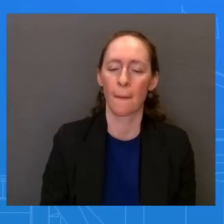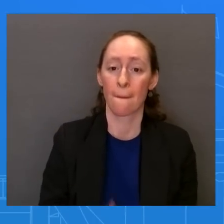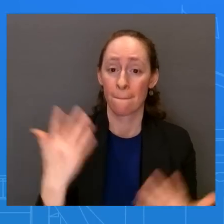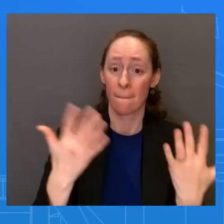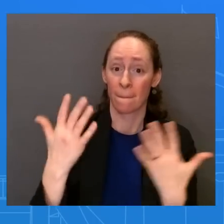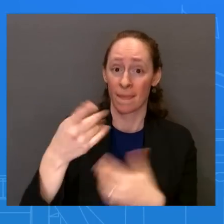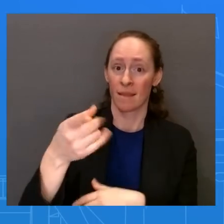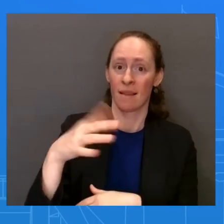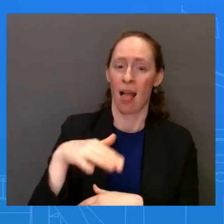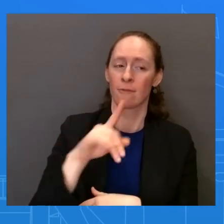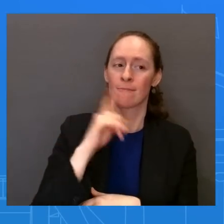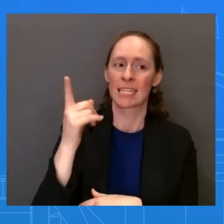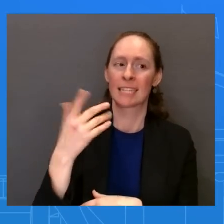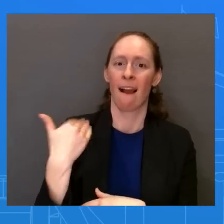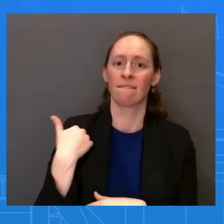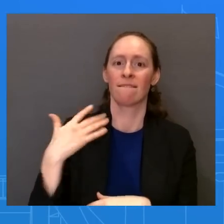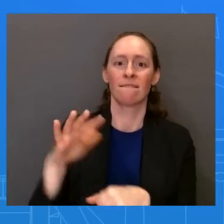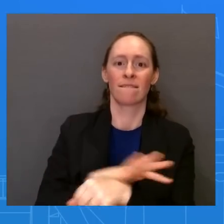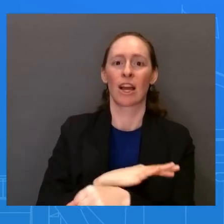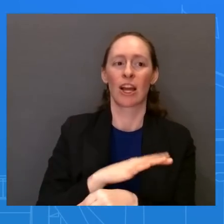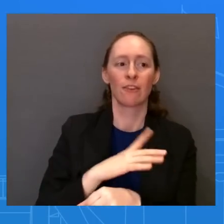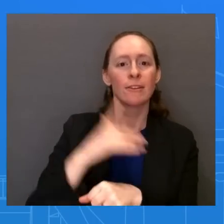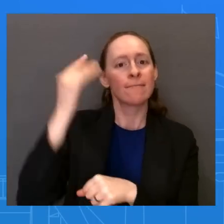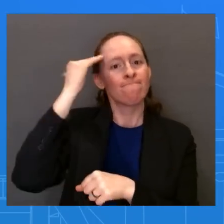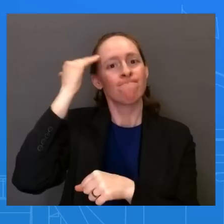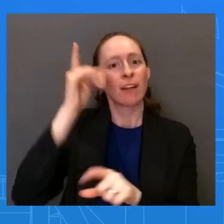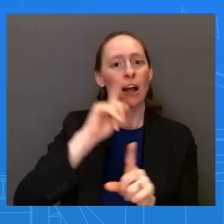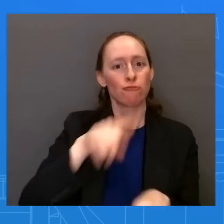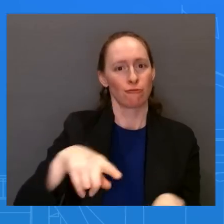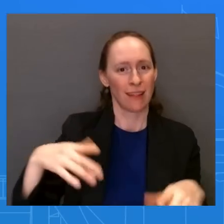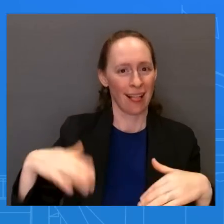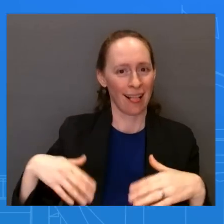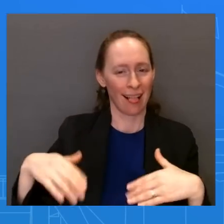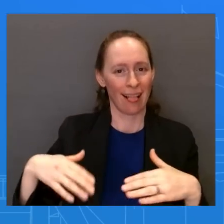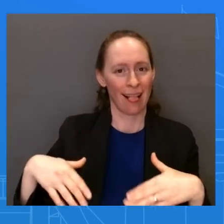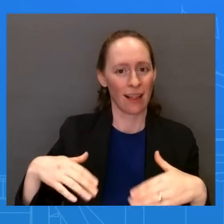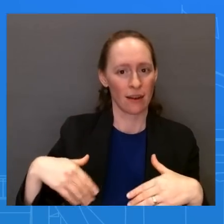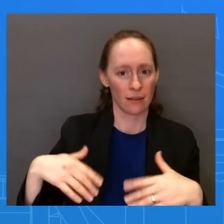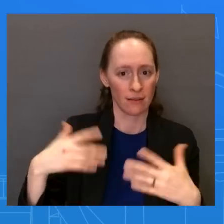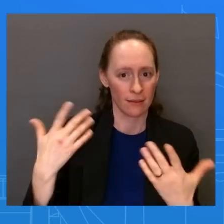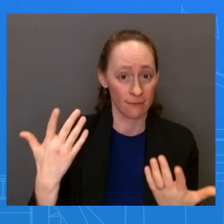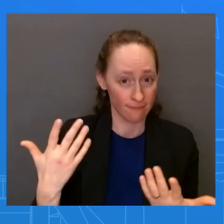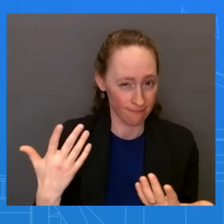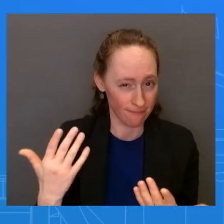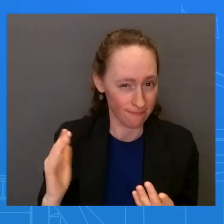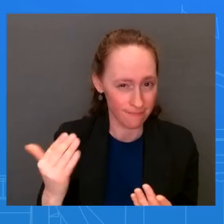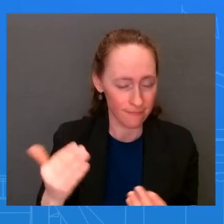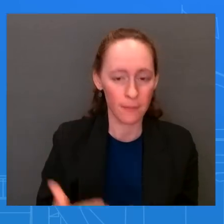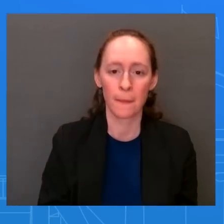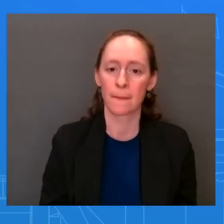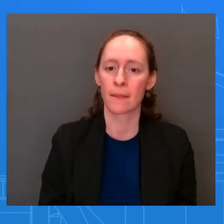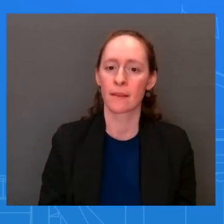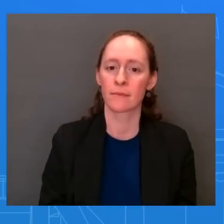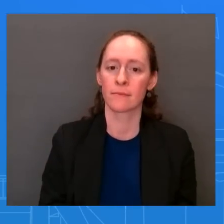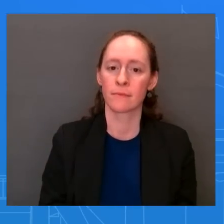the President spoke out on January 9th -- the risk of incompletion was a function of the White House's decision